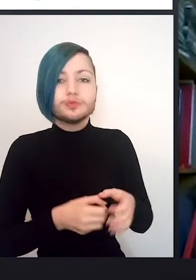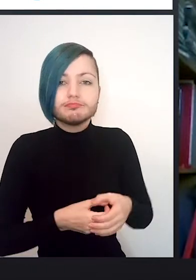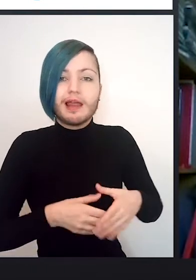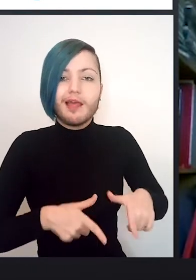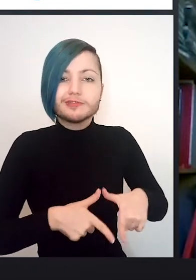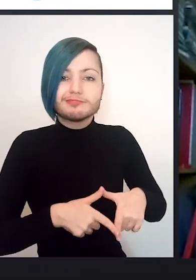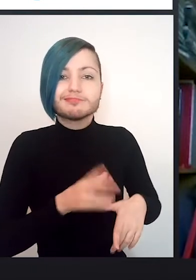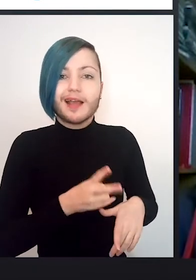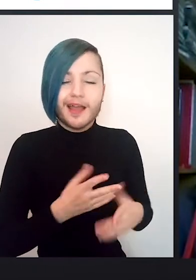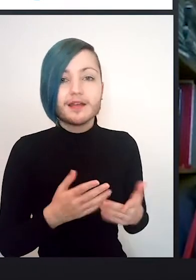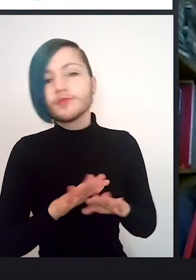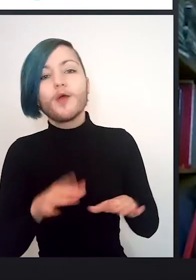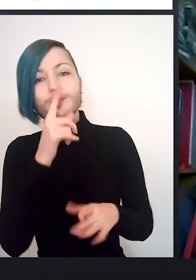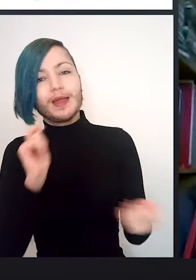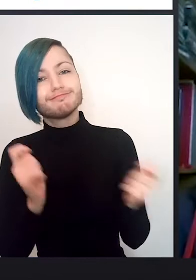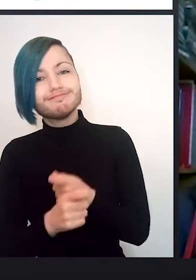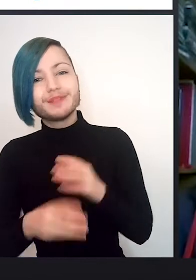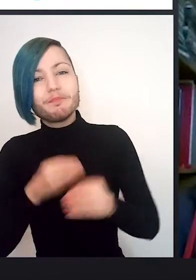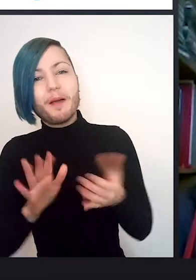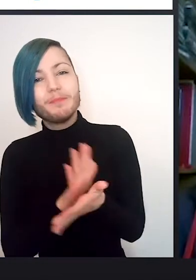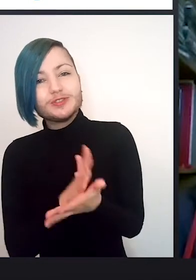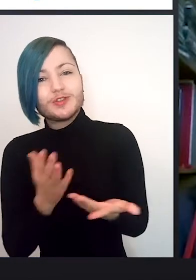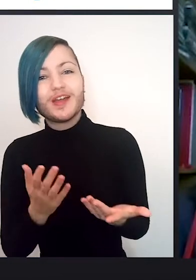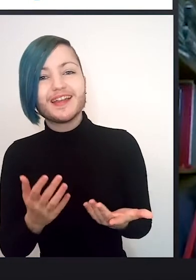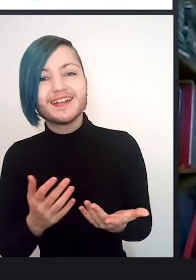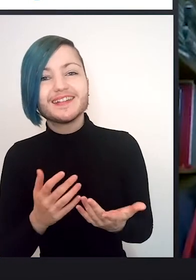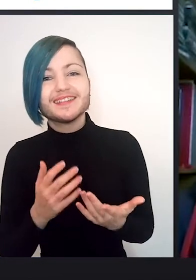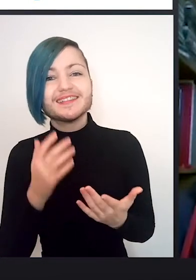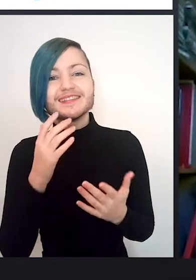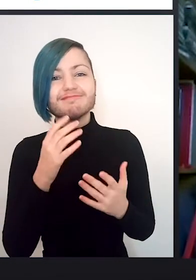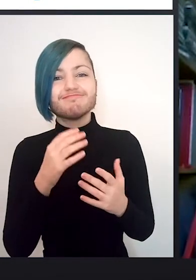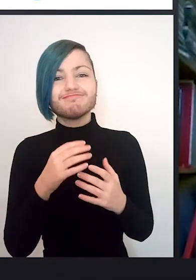you can turn it around and actually really embrace that and enjoy it. Once everything's settled down.